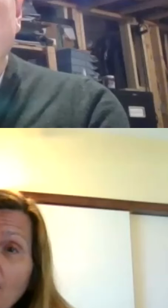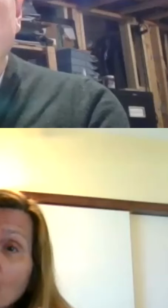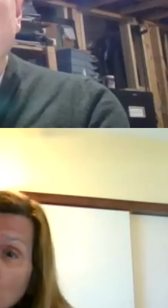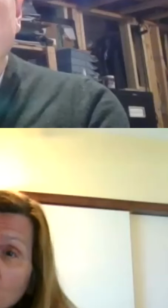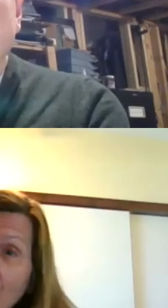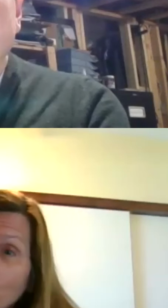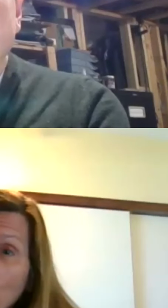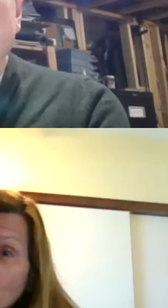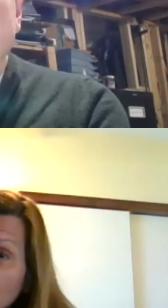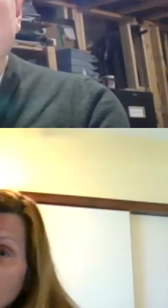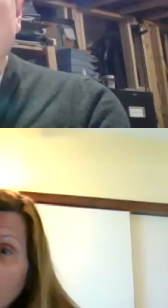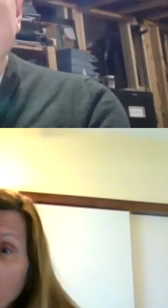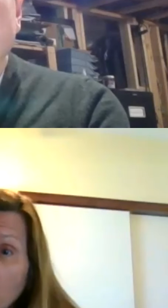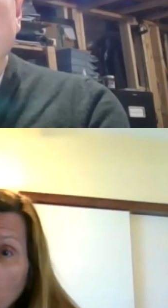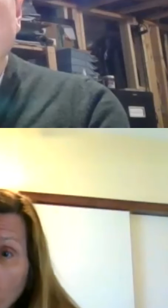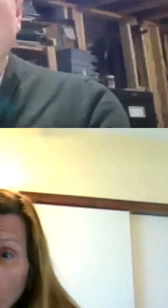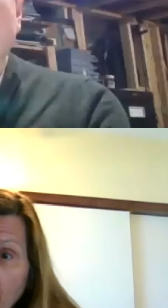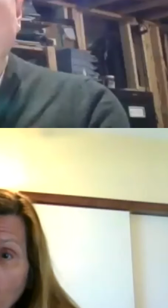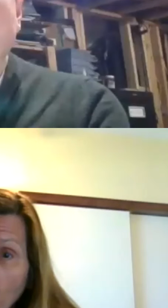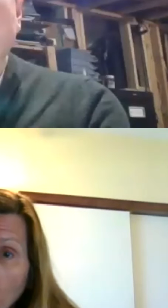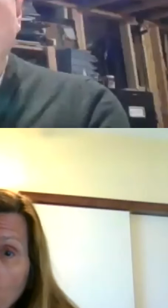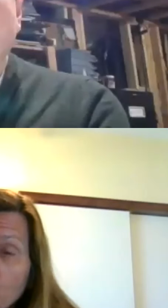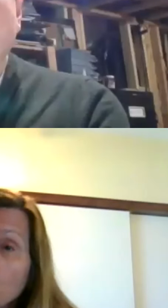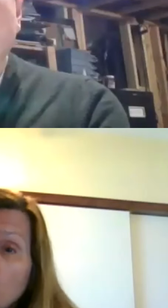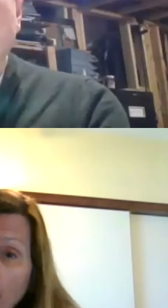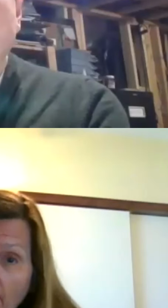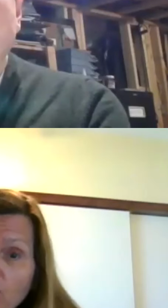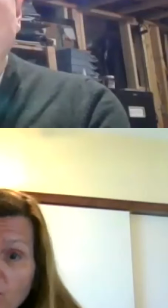managers receive the Covid-19 payment recently